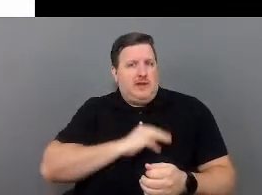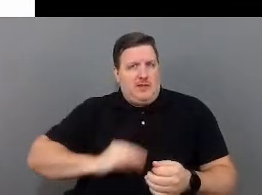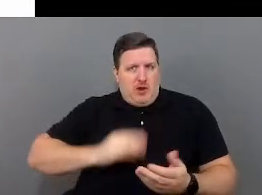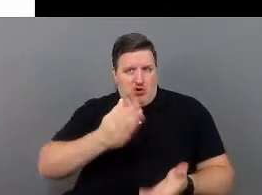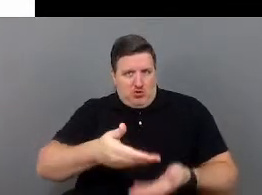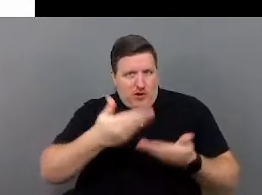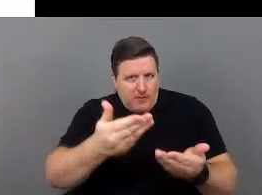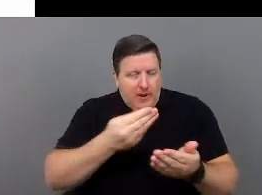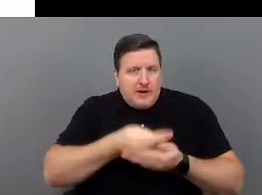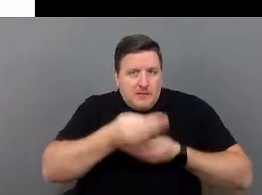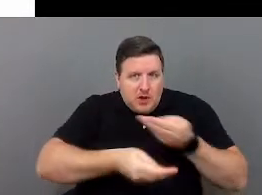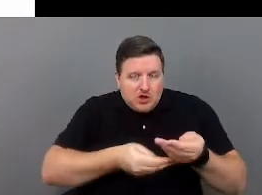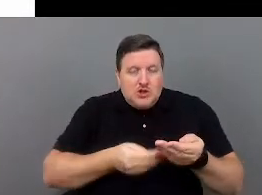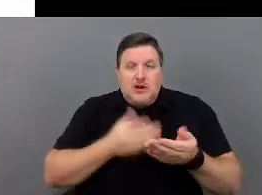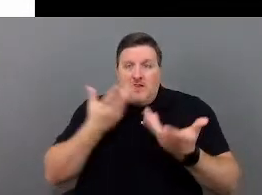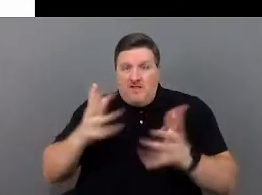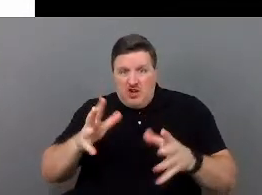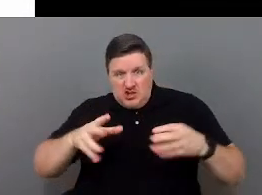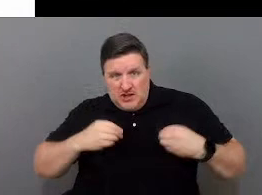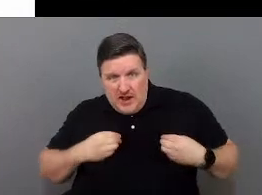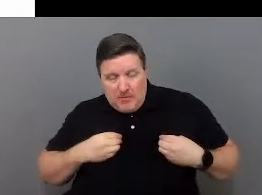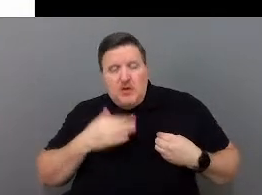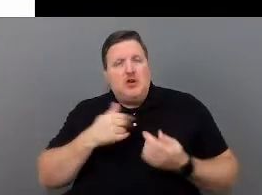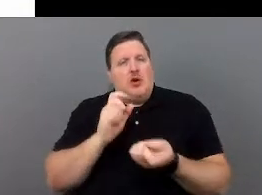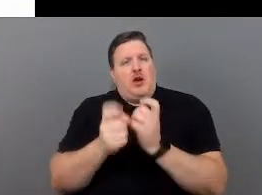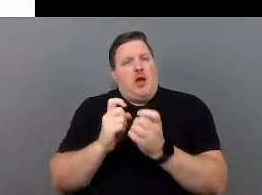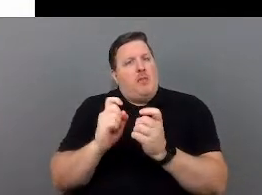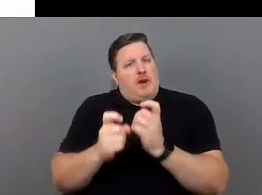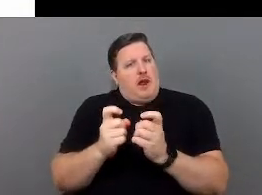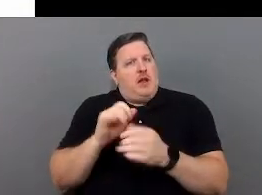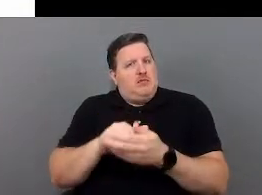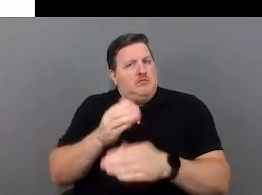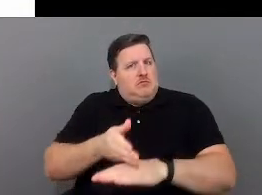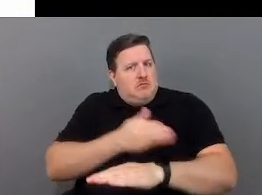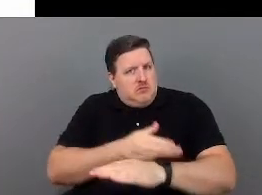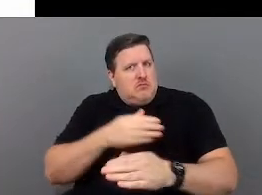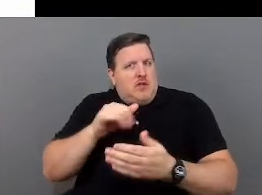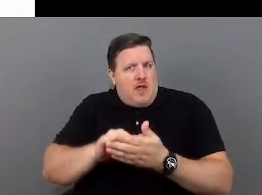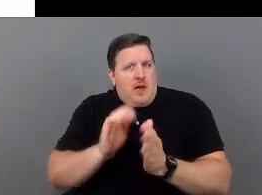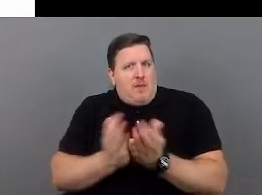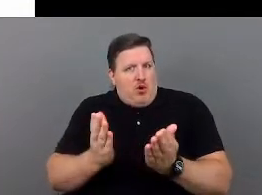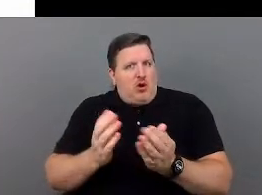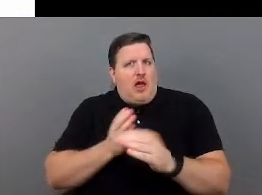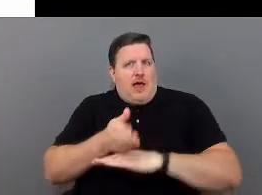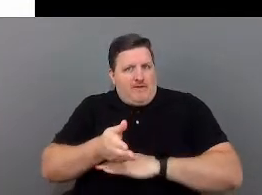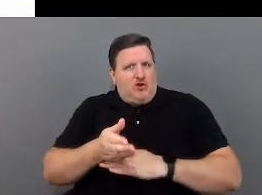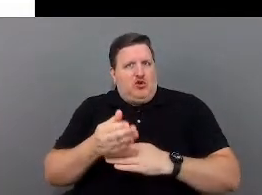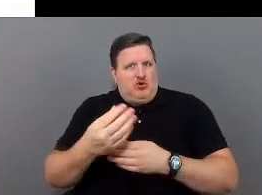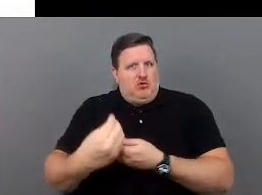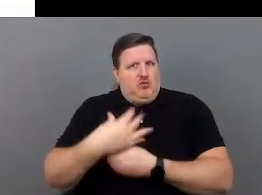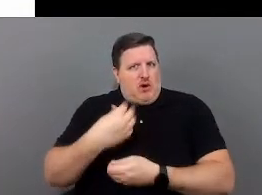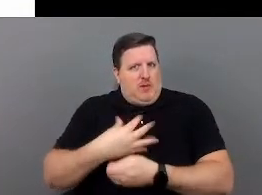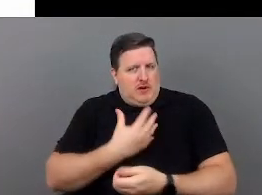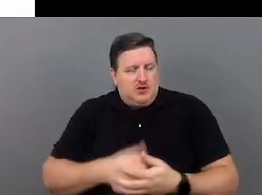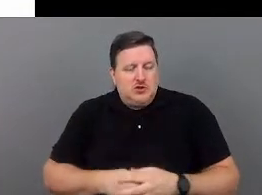AFTER WE ADOPT IT, WE WILL UPDATE THAT BOOK WITH NEW THE NEXT SLIDE -- OR THE NEXT SITE THAT I WANT TO SHOW